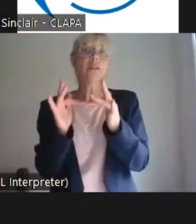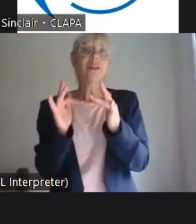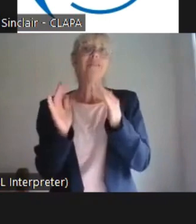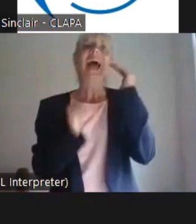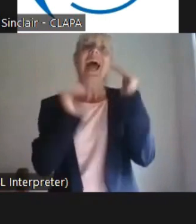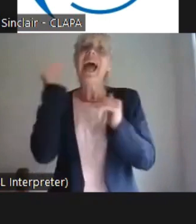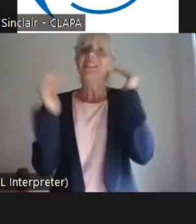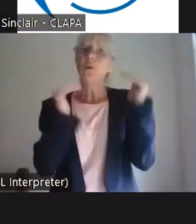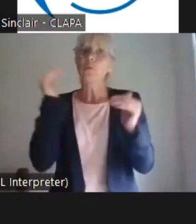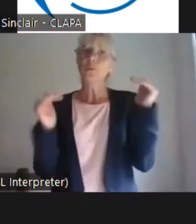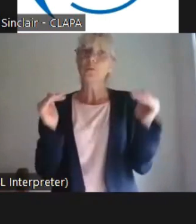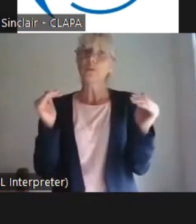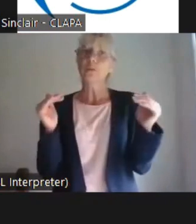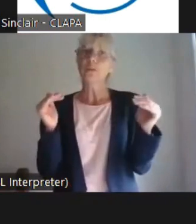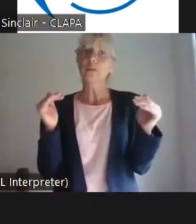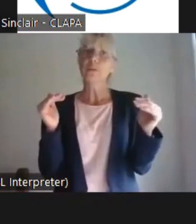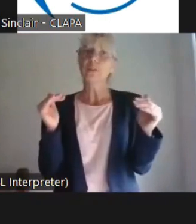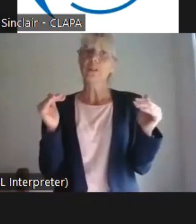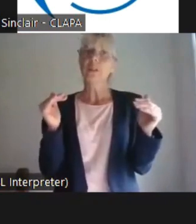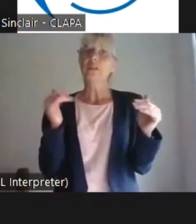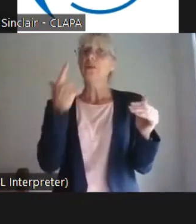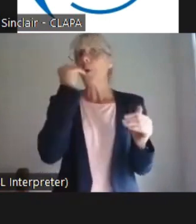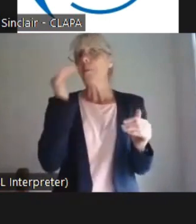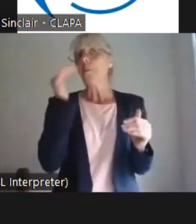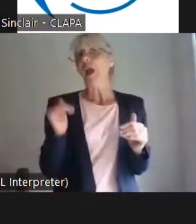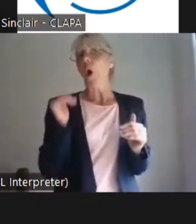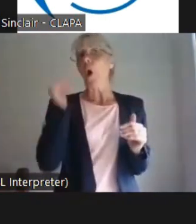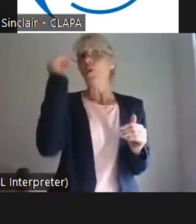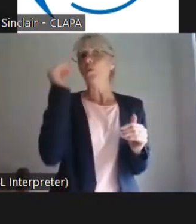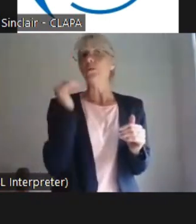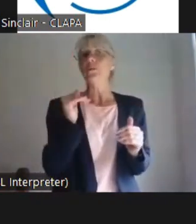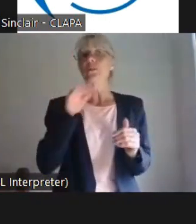that might be something of an older child if you wanted to see what their hearing was like